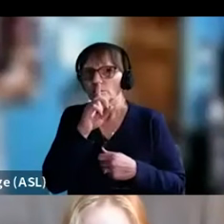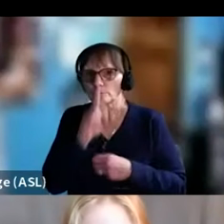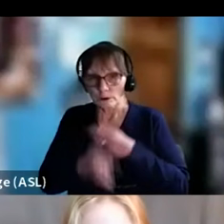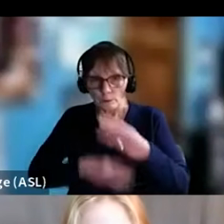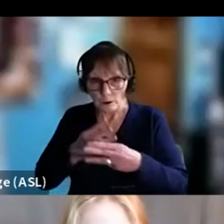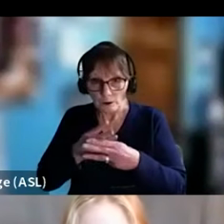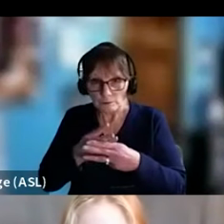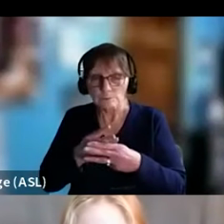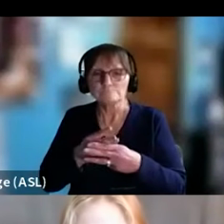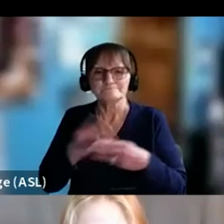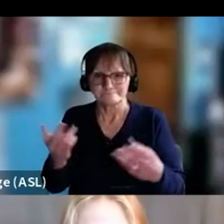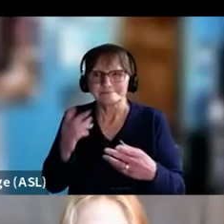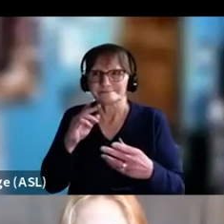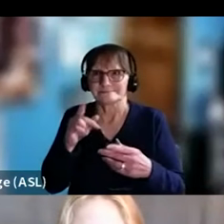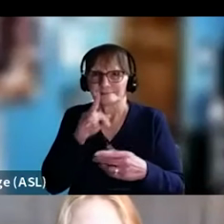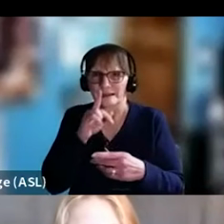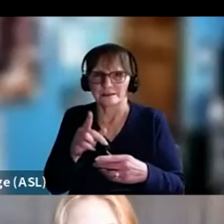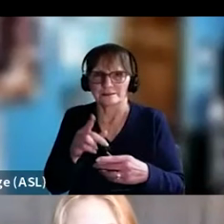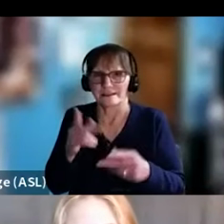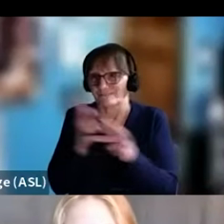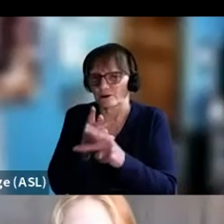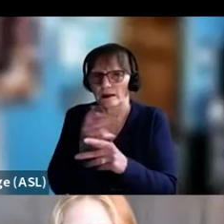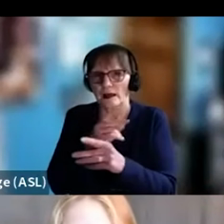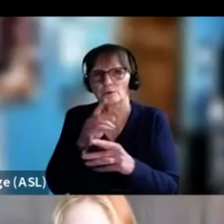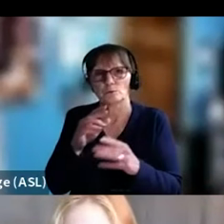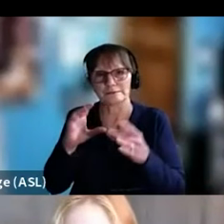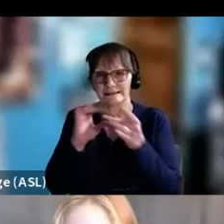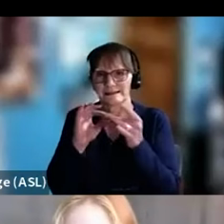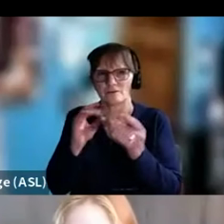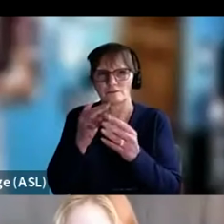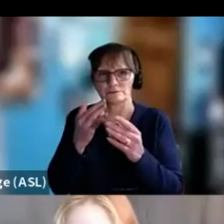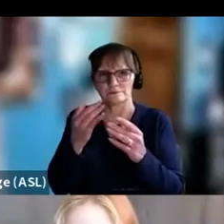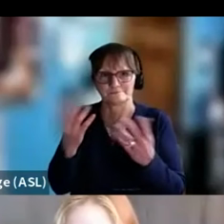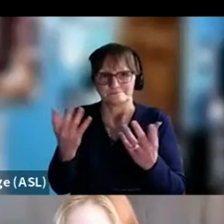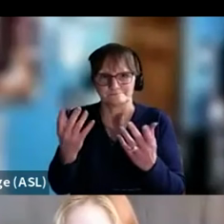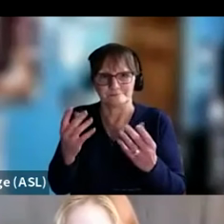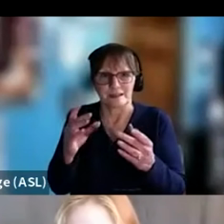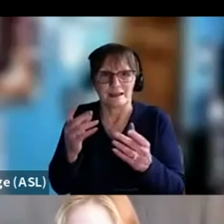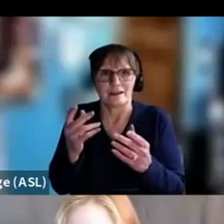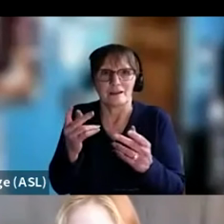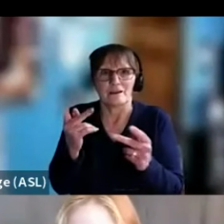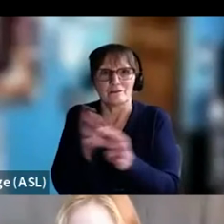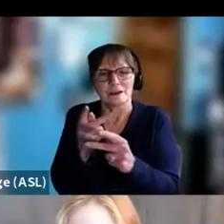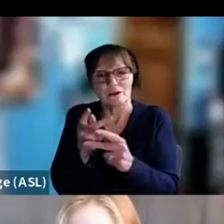And so figuring out what is that narrative behind that. Figuring out why they're not willing to engage.